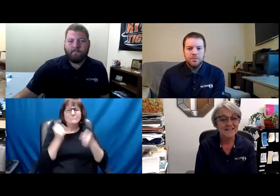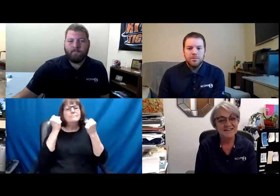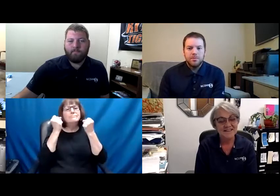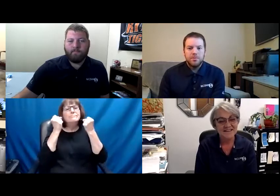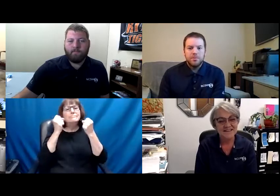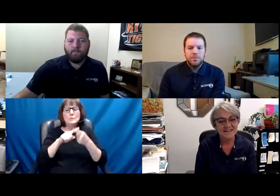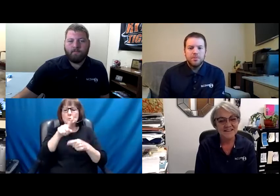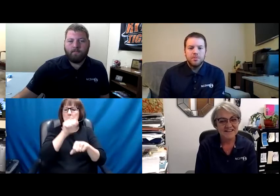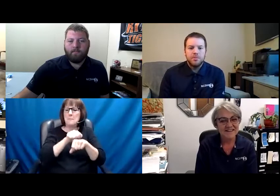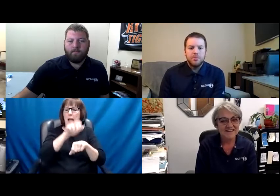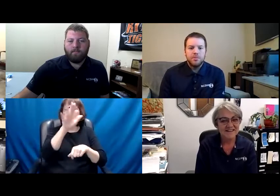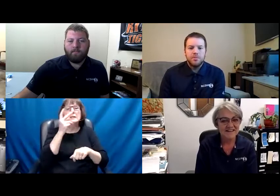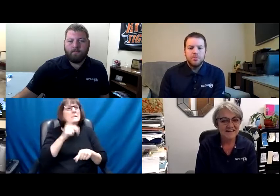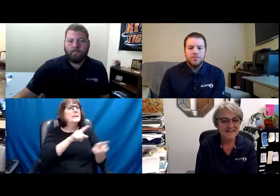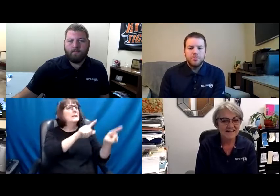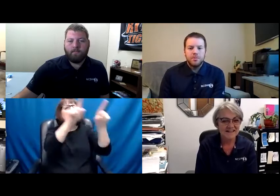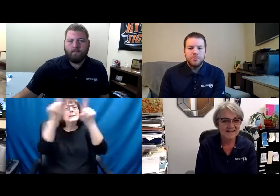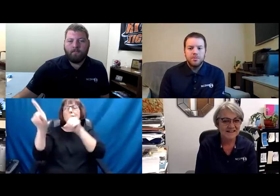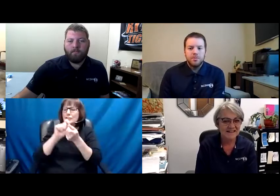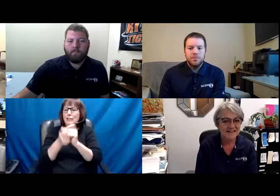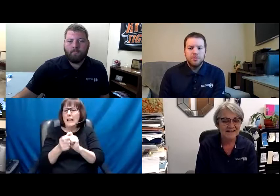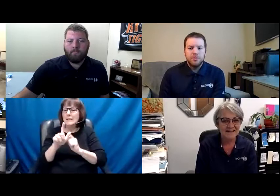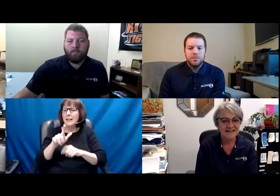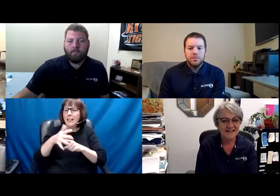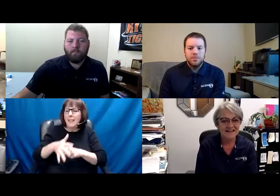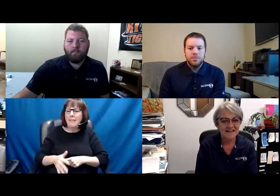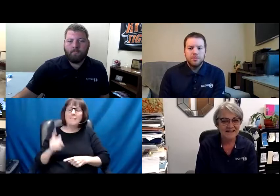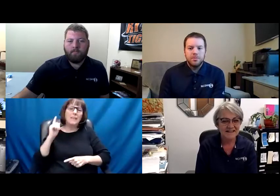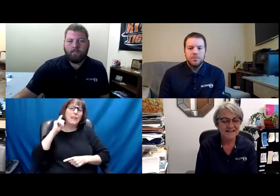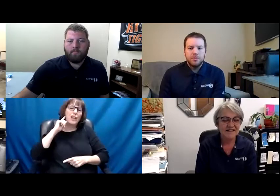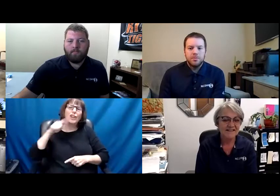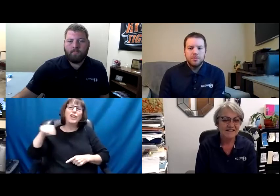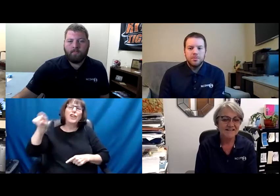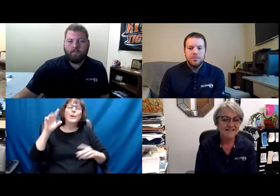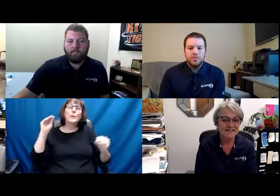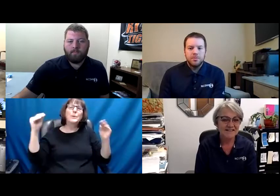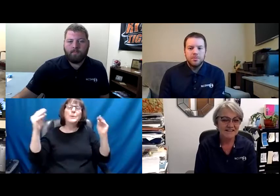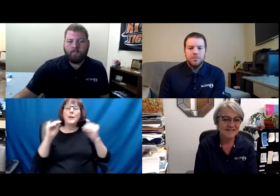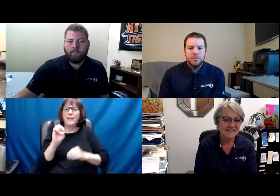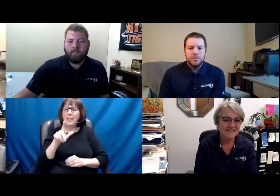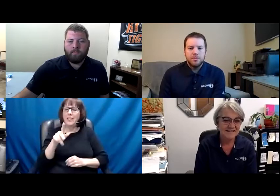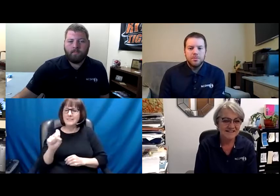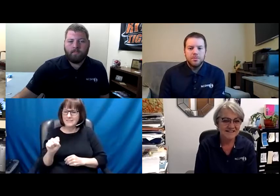to see the beautiful leaves and hear the elk bugling. After living in Minnesota and Illinois